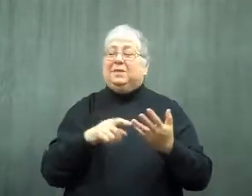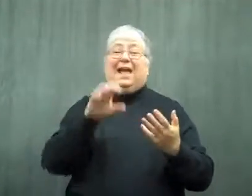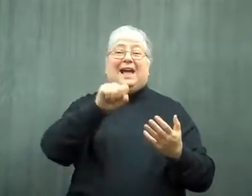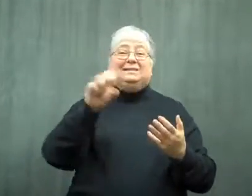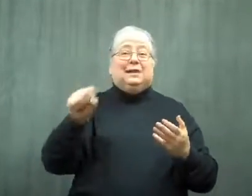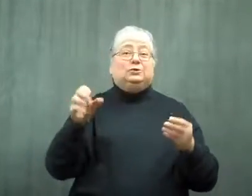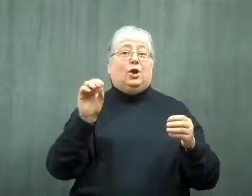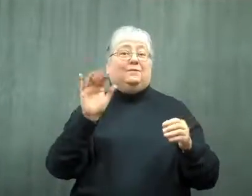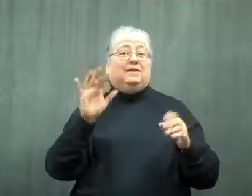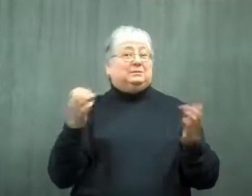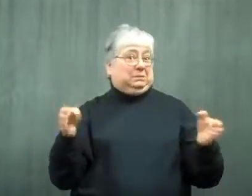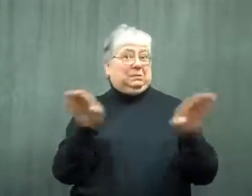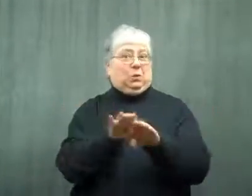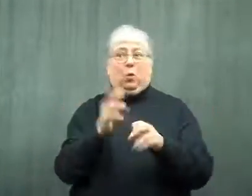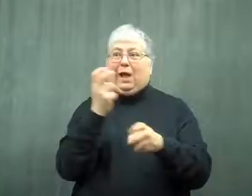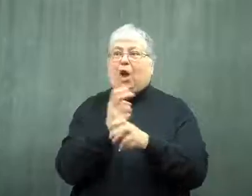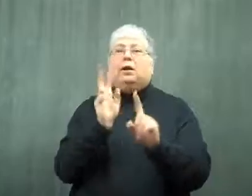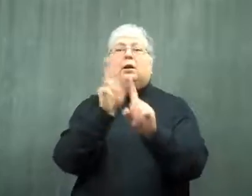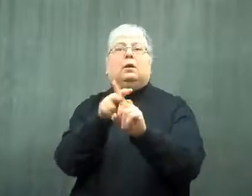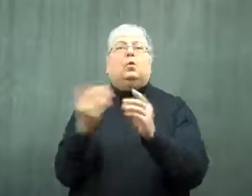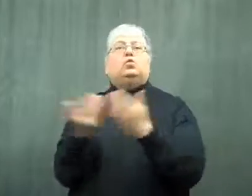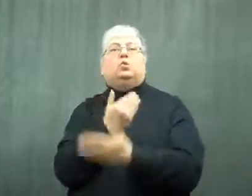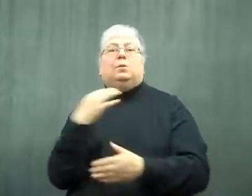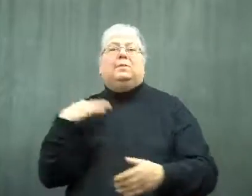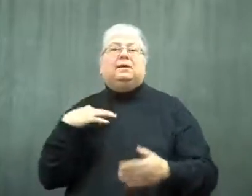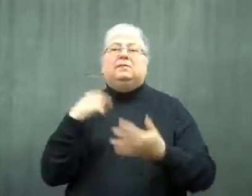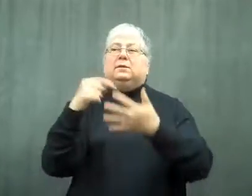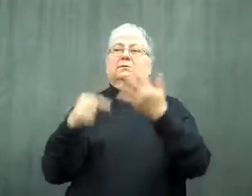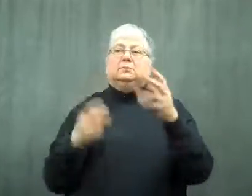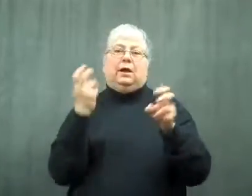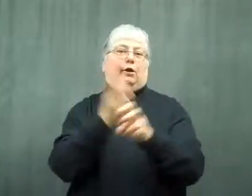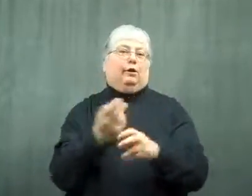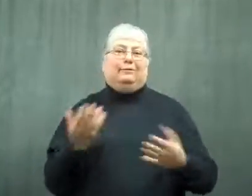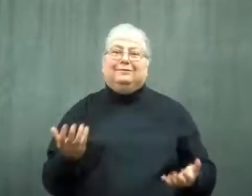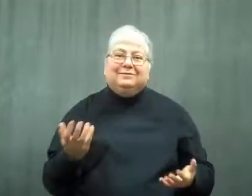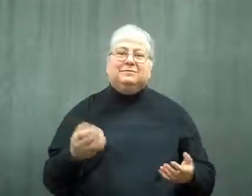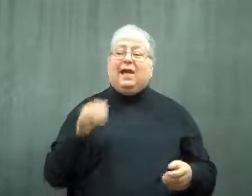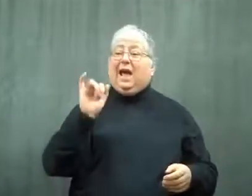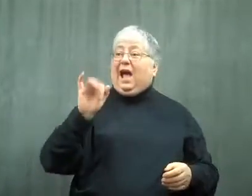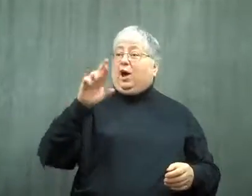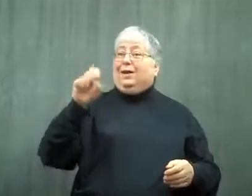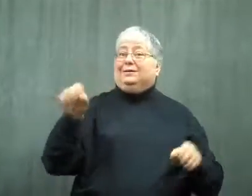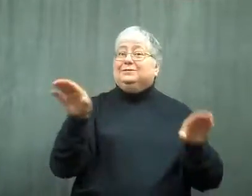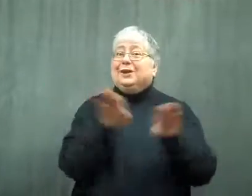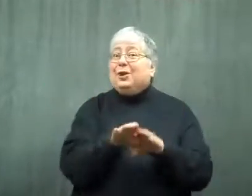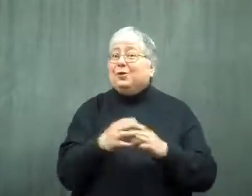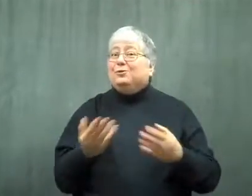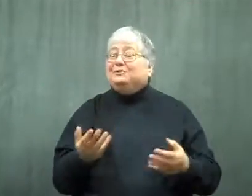Social Security offices may close making it hard to apply for new benefits. The IRS could also close.